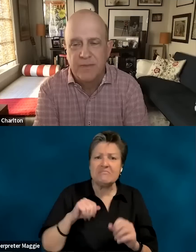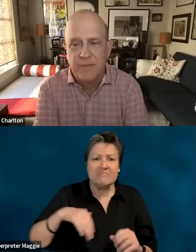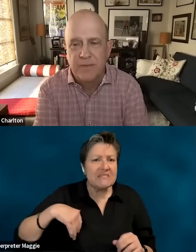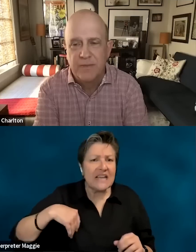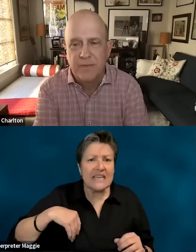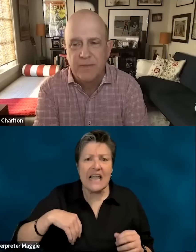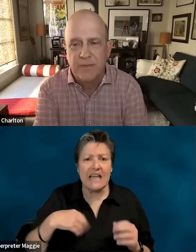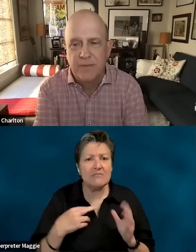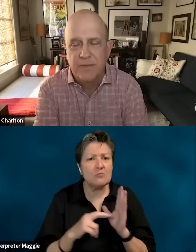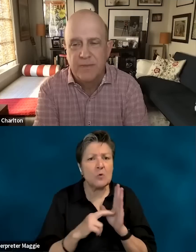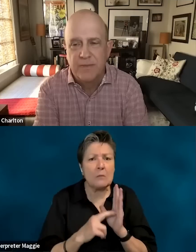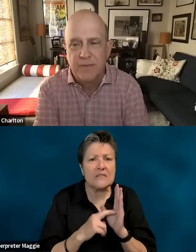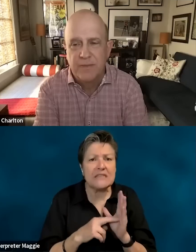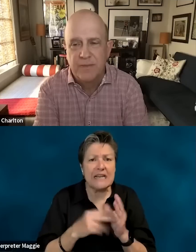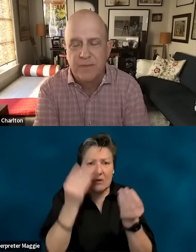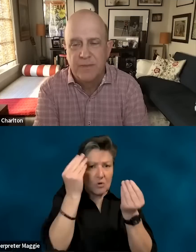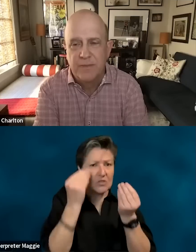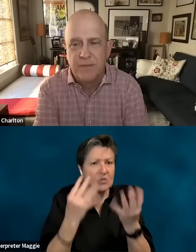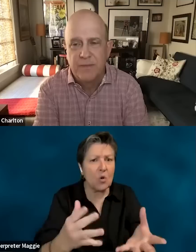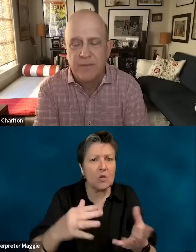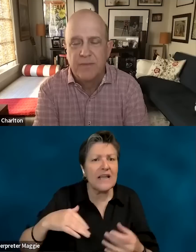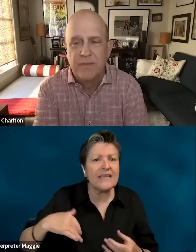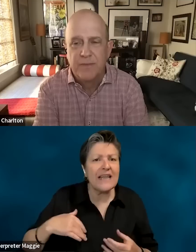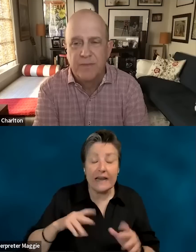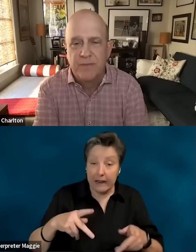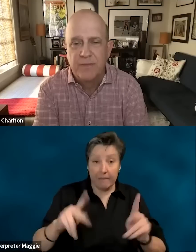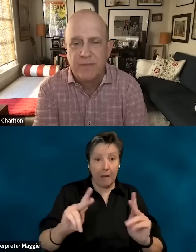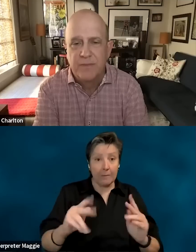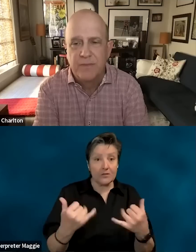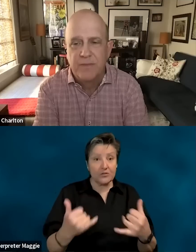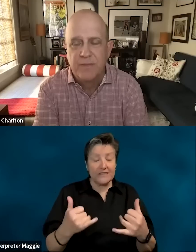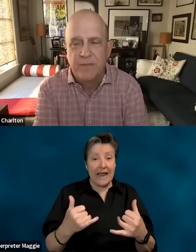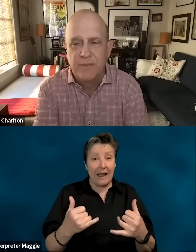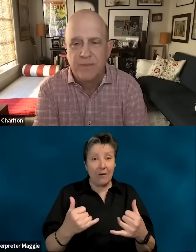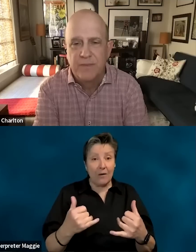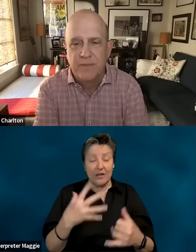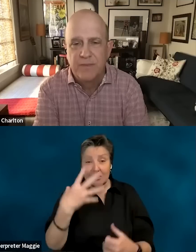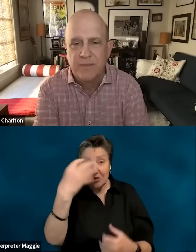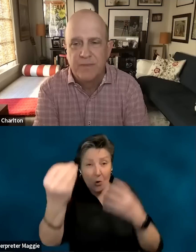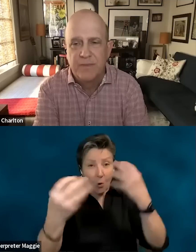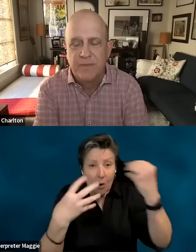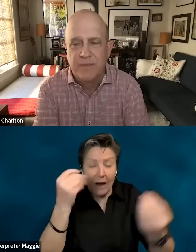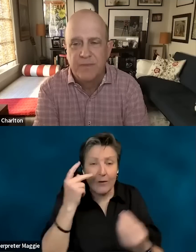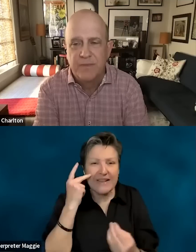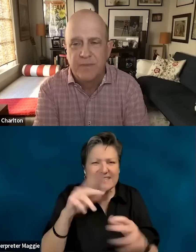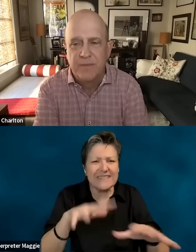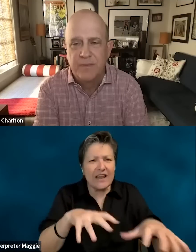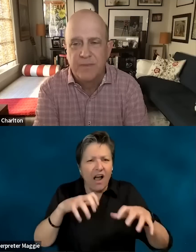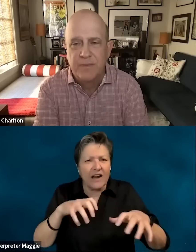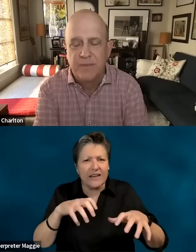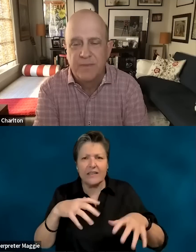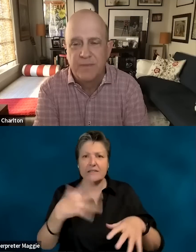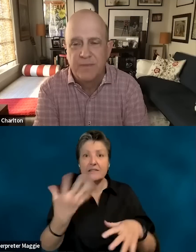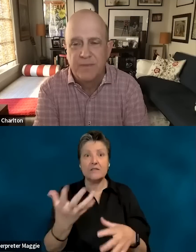and the opportunities we have for those to get out there and see audiences resonating with those, clamoring for those stories,